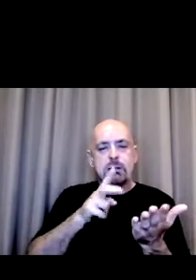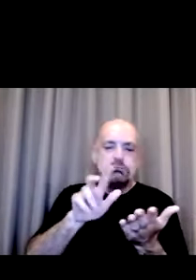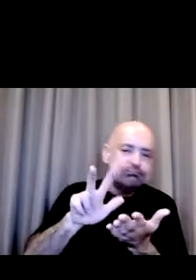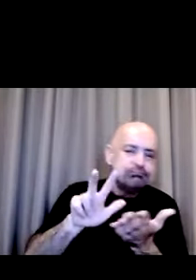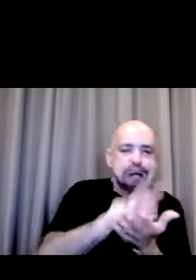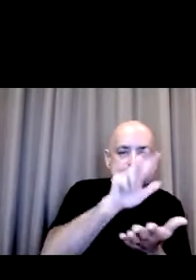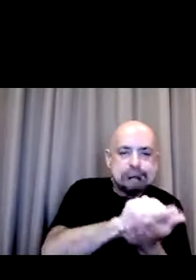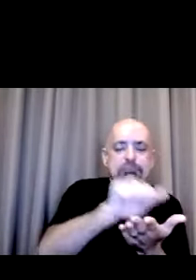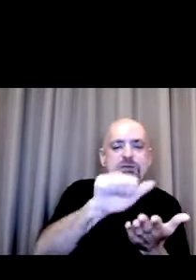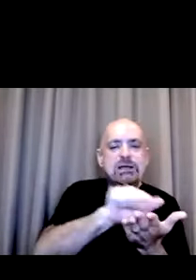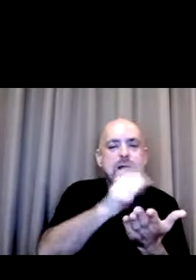Rights that everybody is